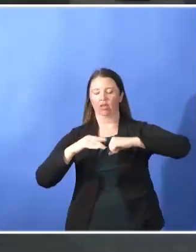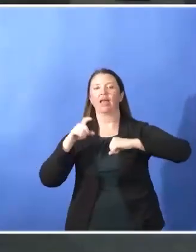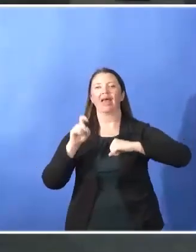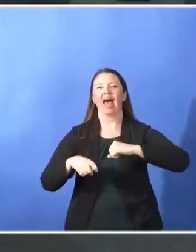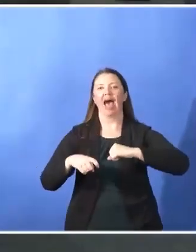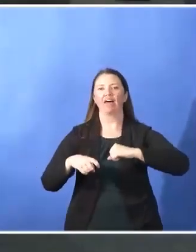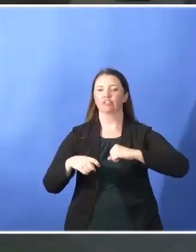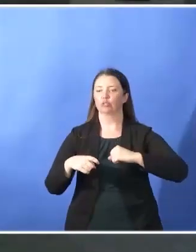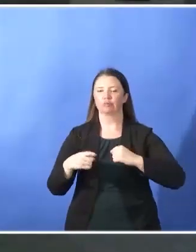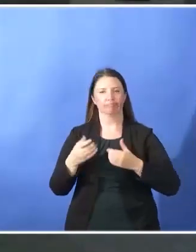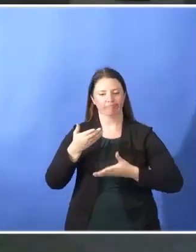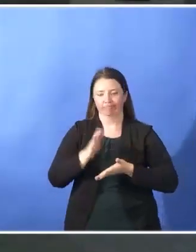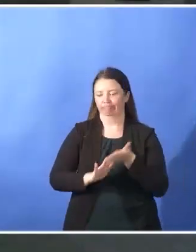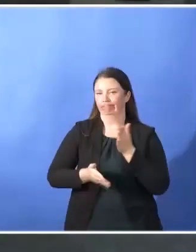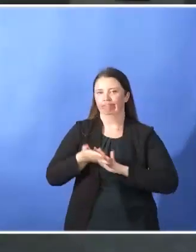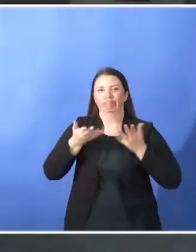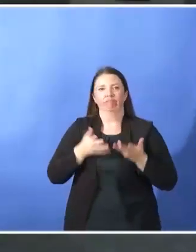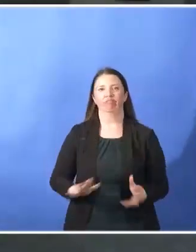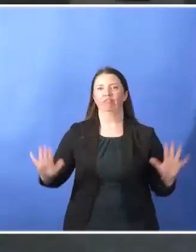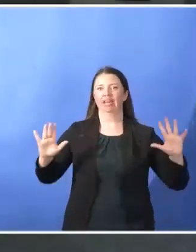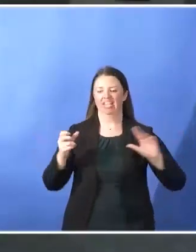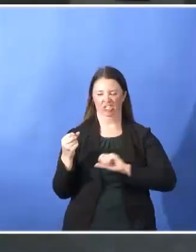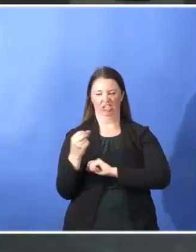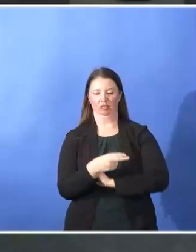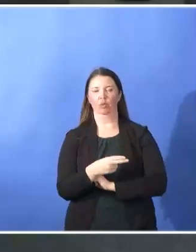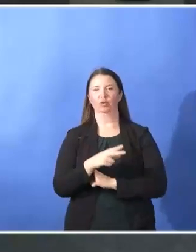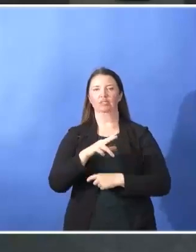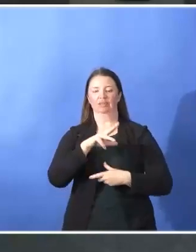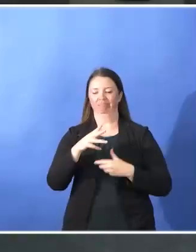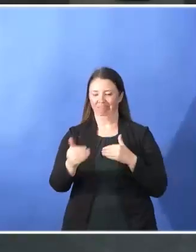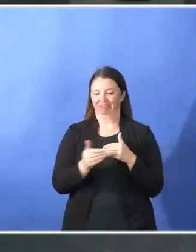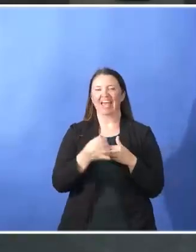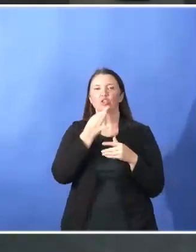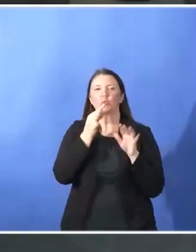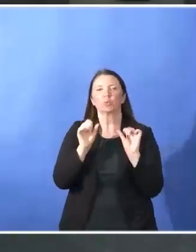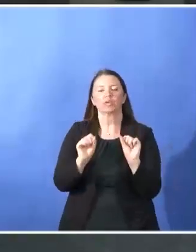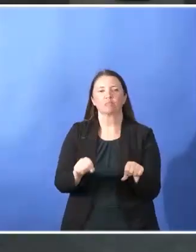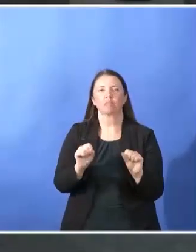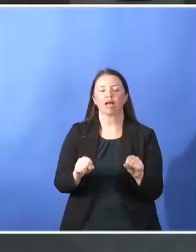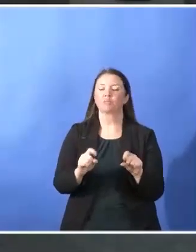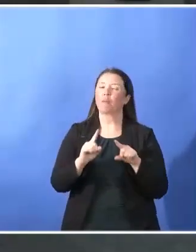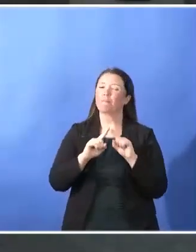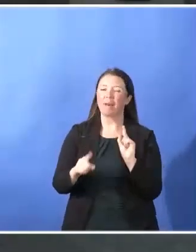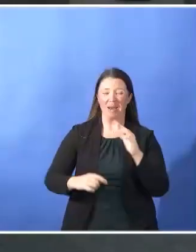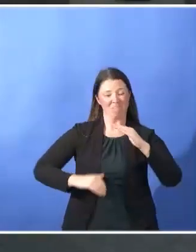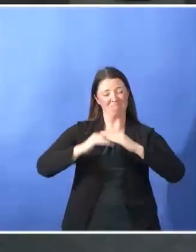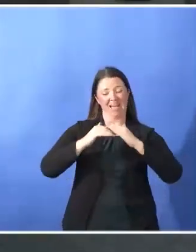NO LATER THAN FIVE YEARS AFTER THE END OF THE MISSION.